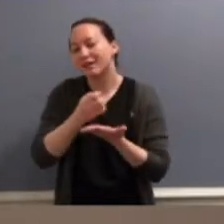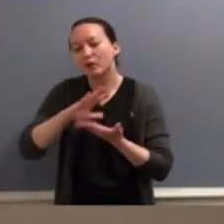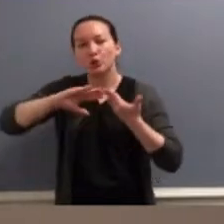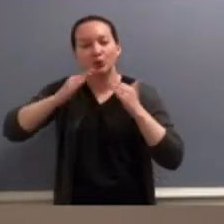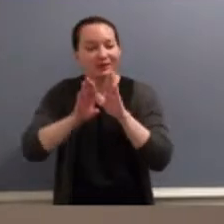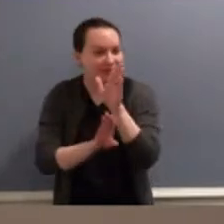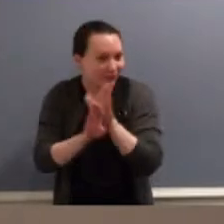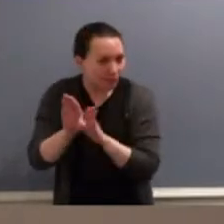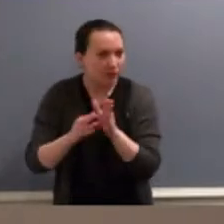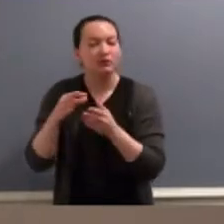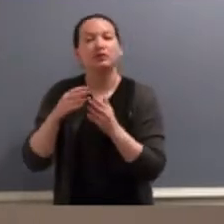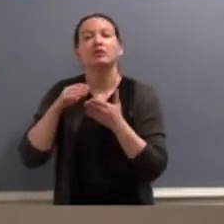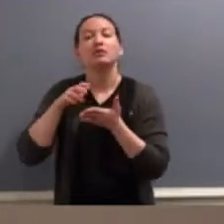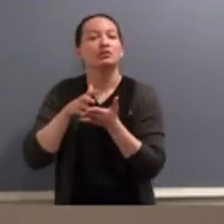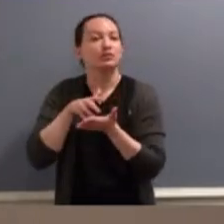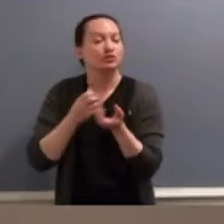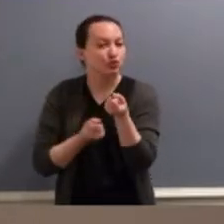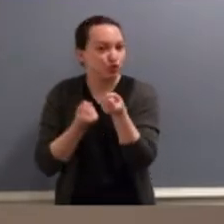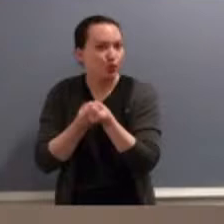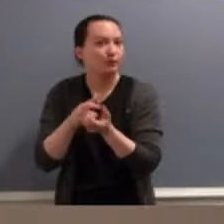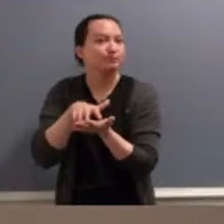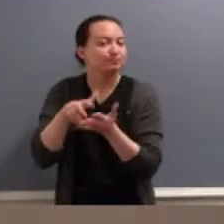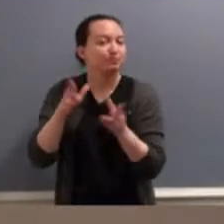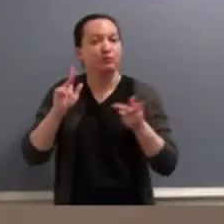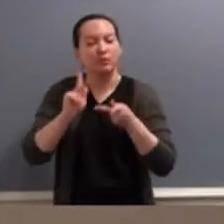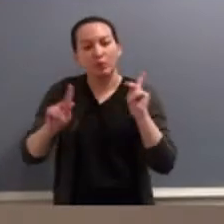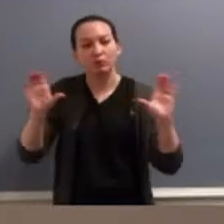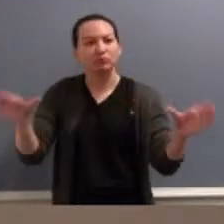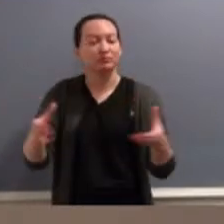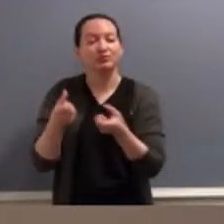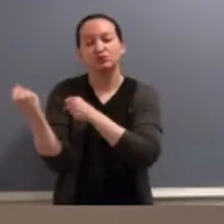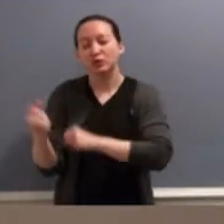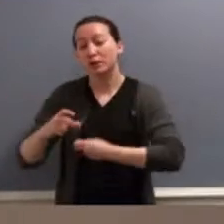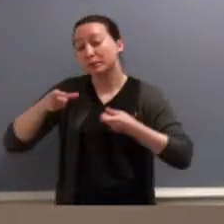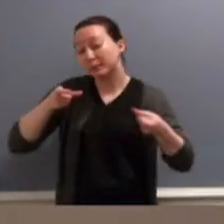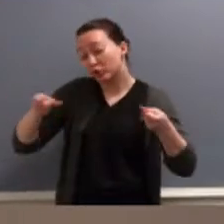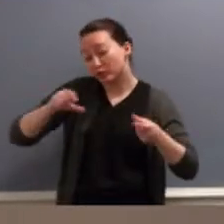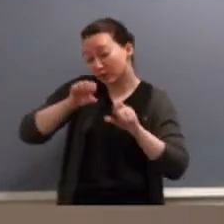supporting vulnerable populations strengthening management systems internal to the county